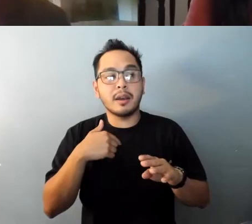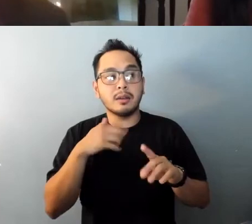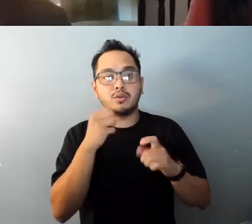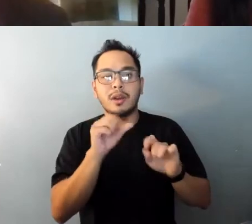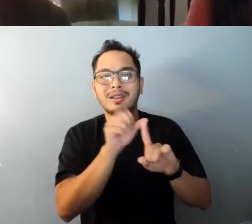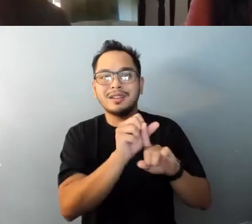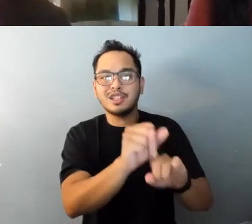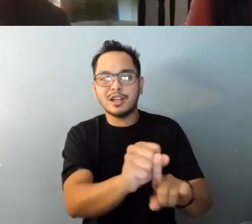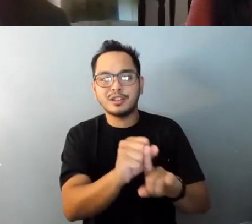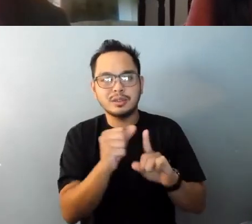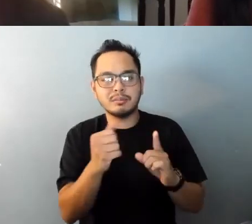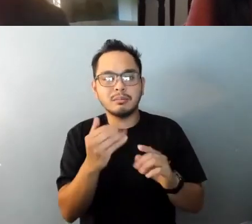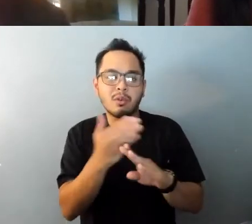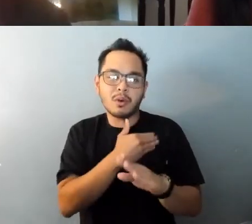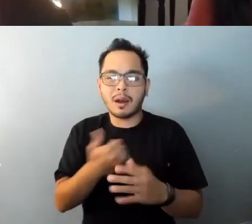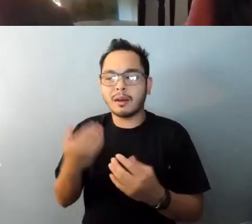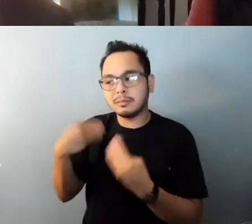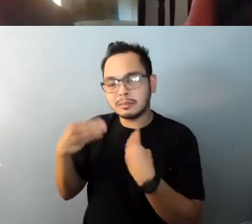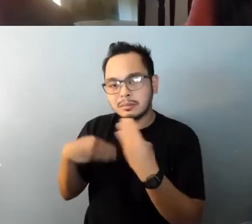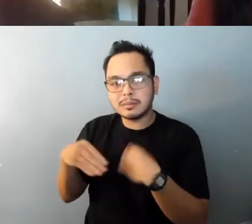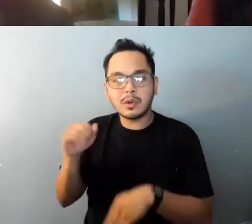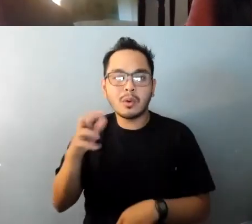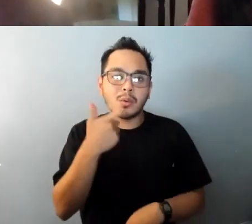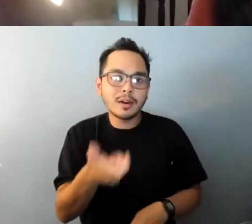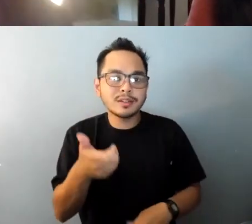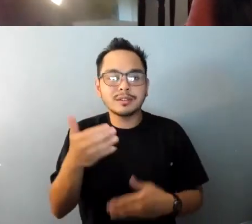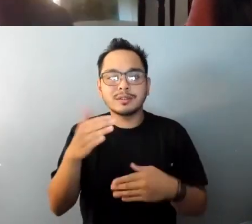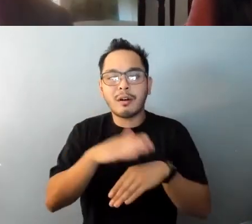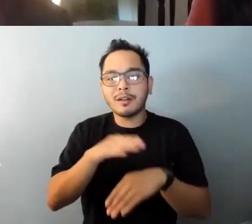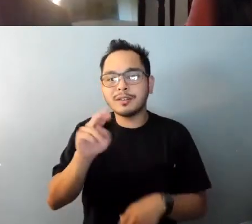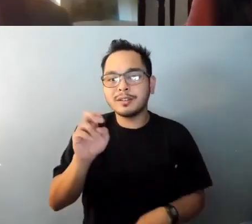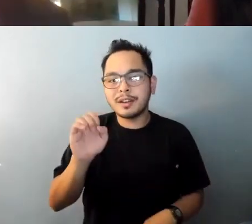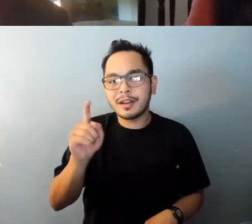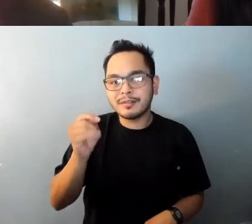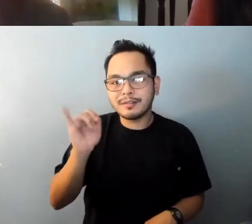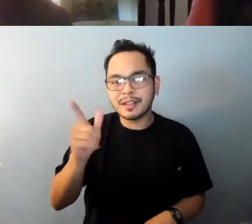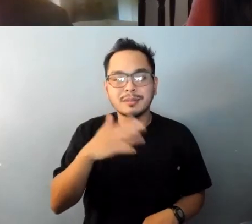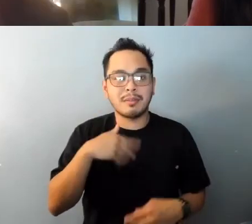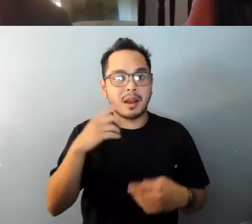distracted by something in my face or watching the next thing I want to see on Netflix.